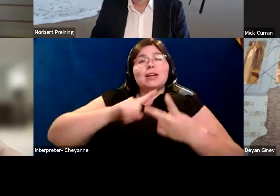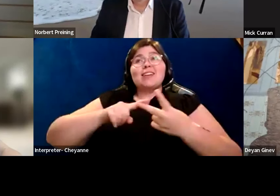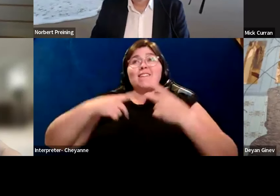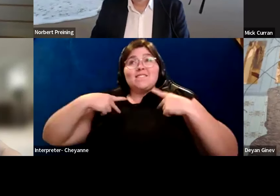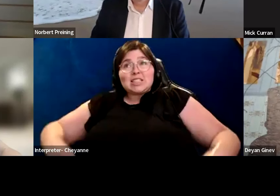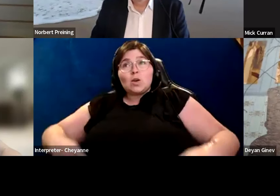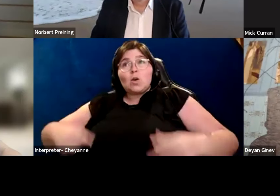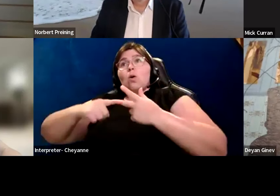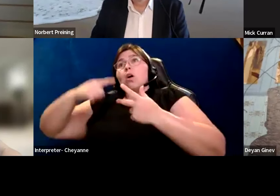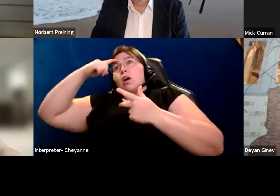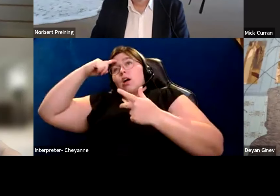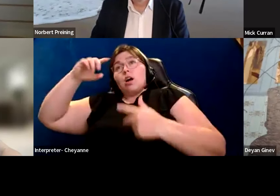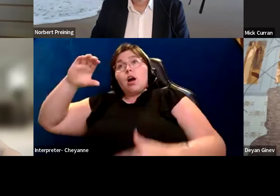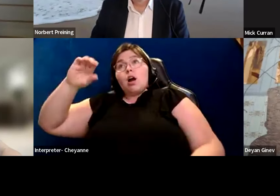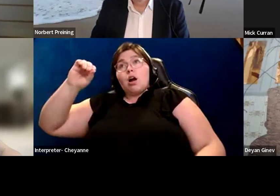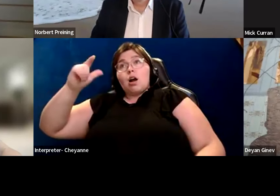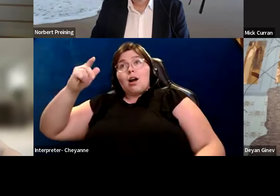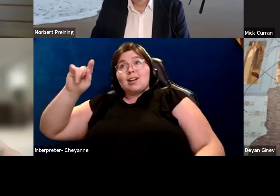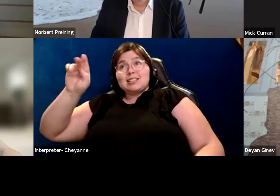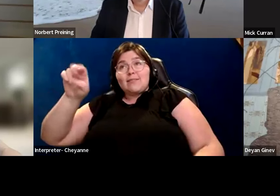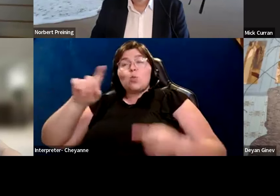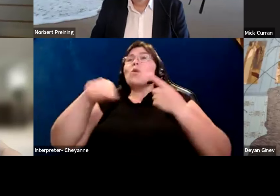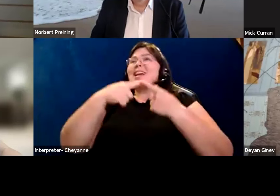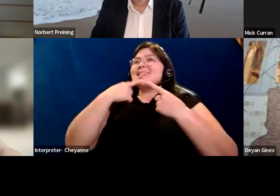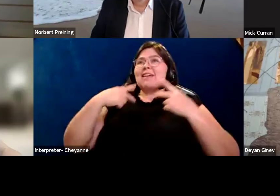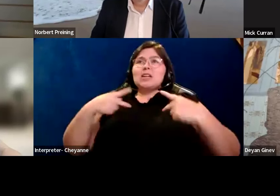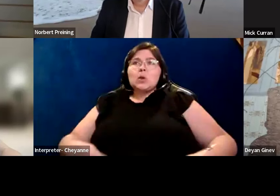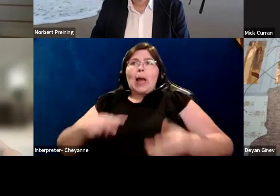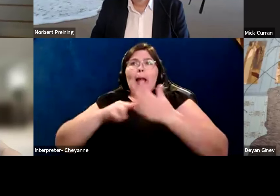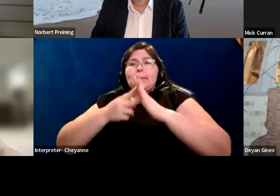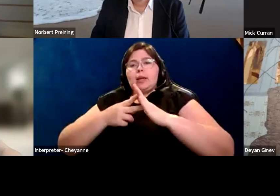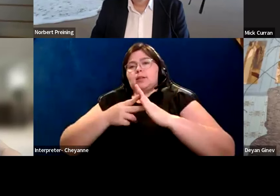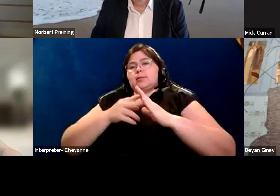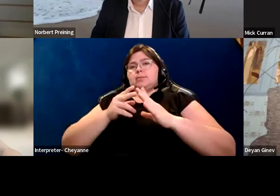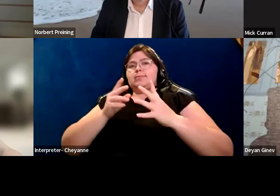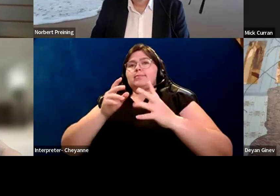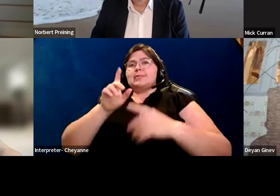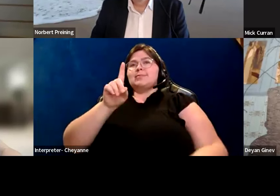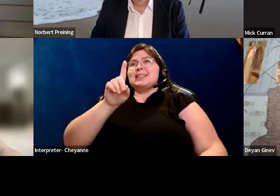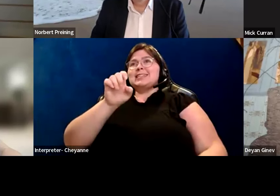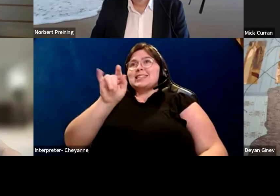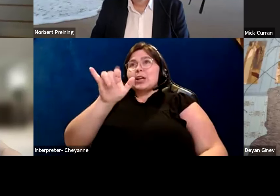And when I talk about physical, we're talking about dexterity. Perhaps you may have limited or no use